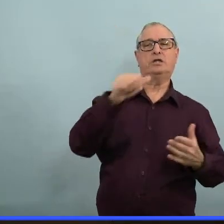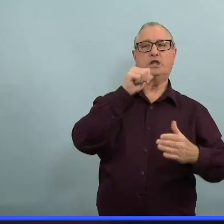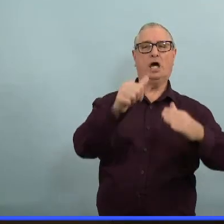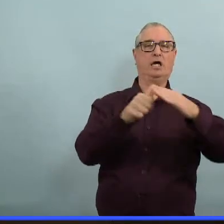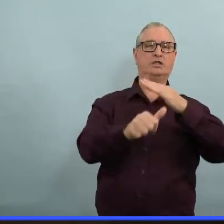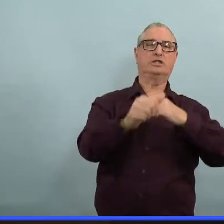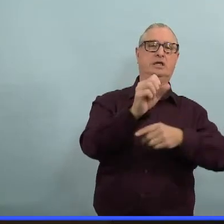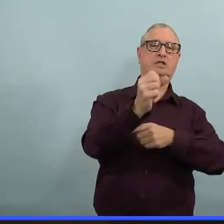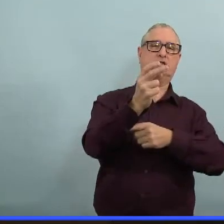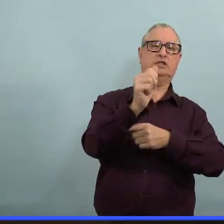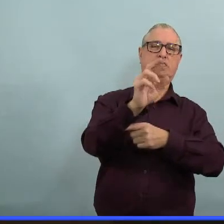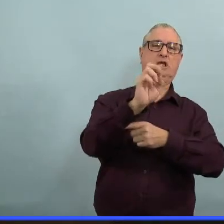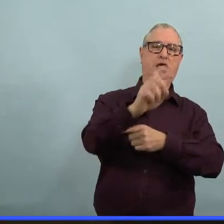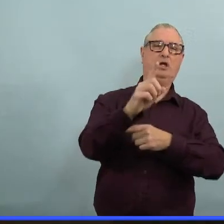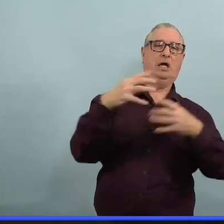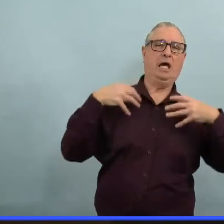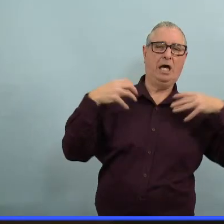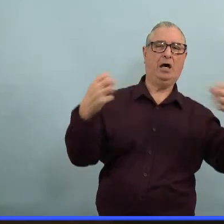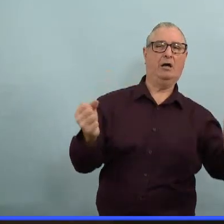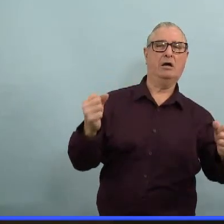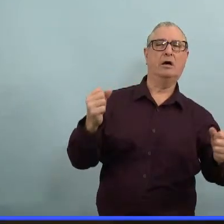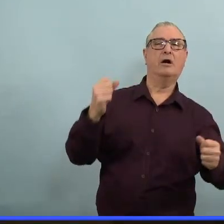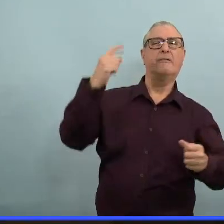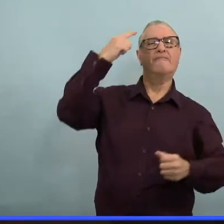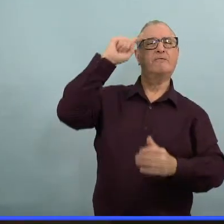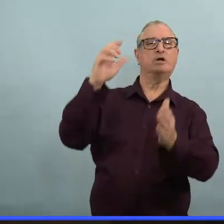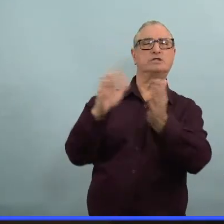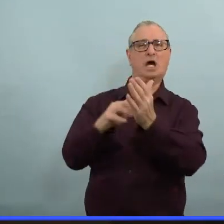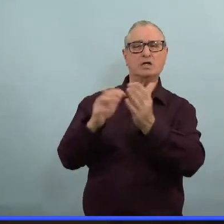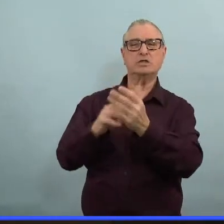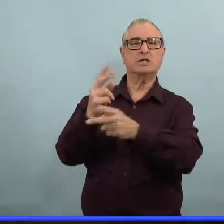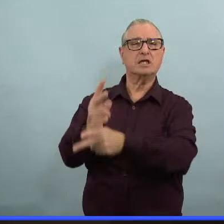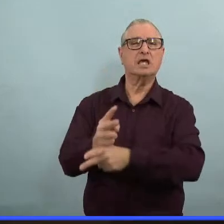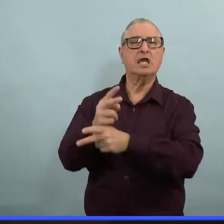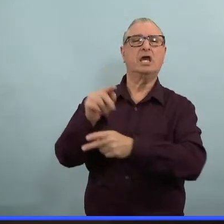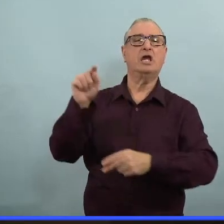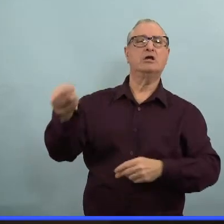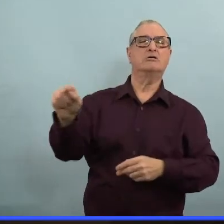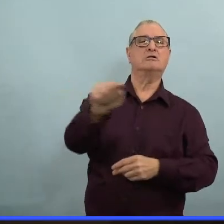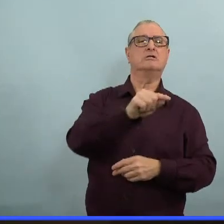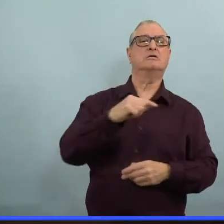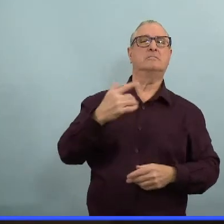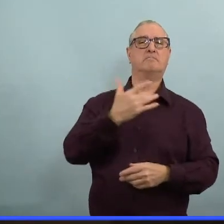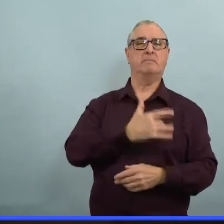doctors that say that really we're still really struggling in the healthcare system right now well